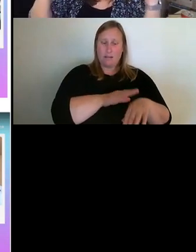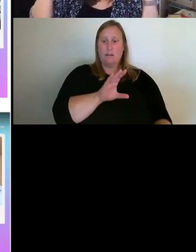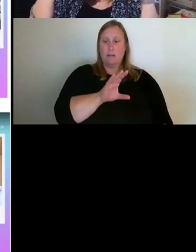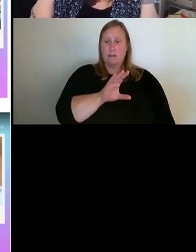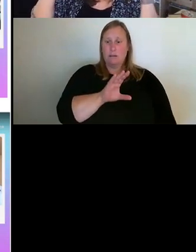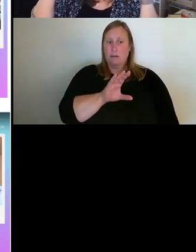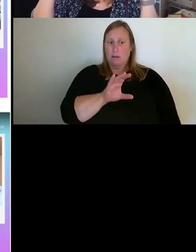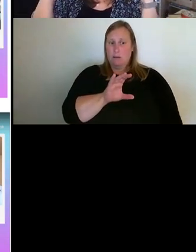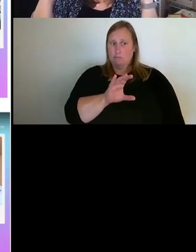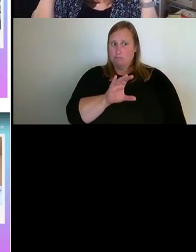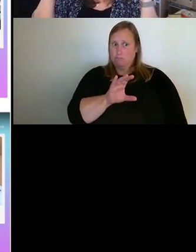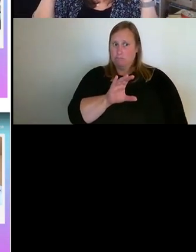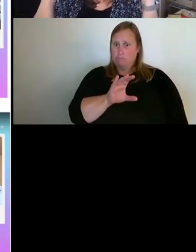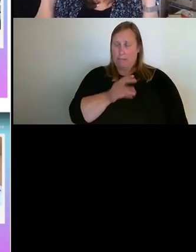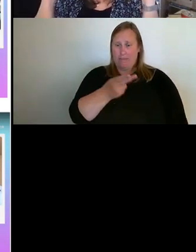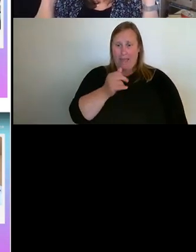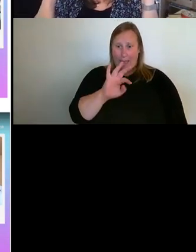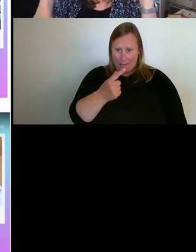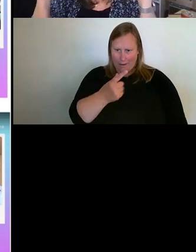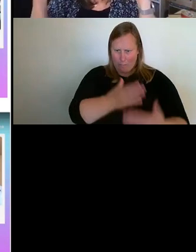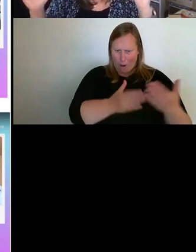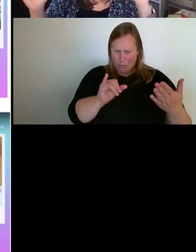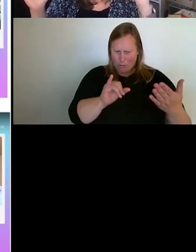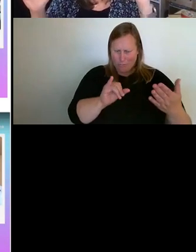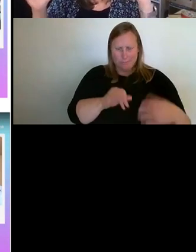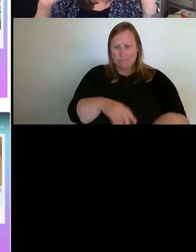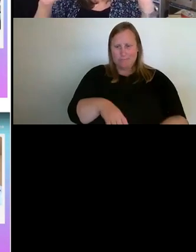You will be hard pressed to not know what you are